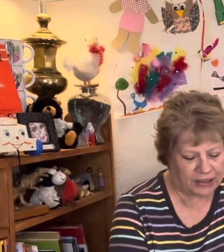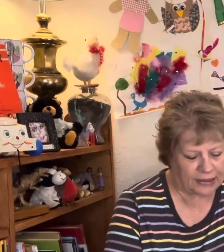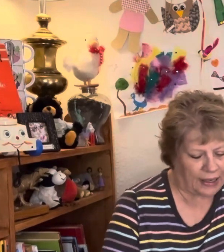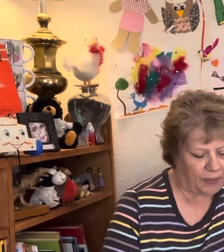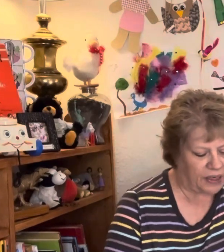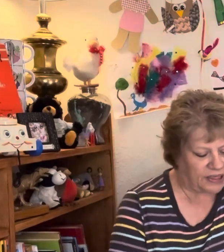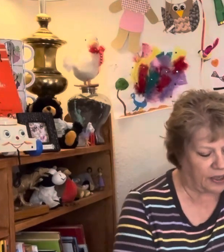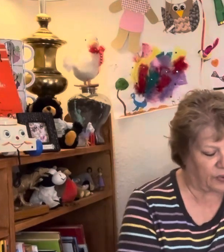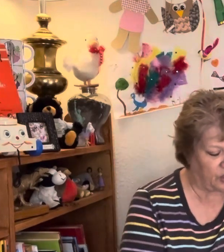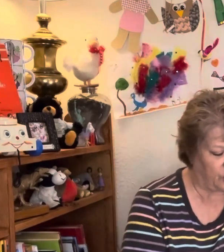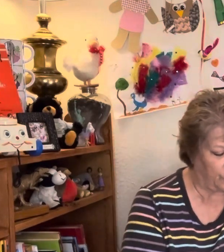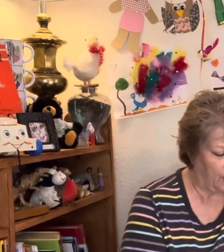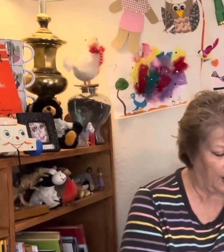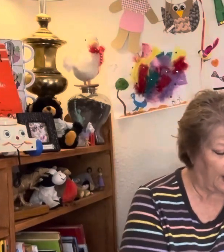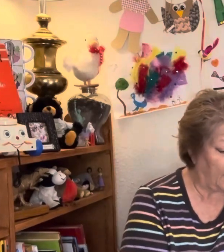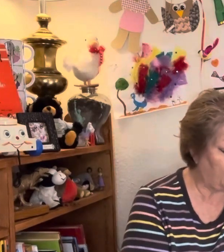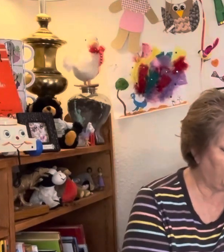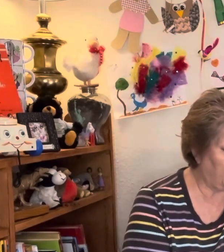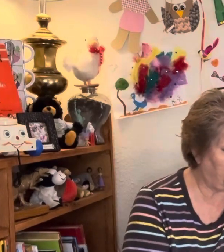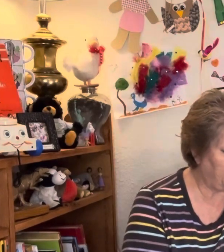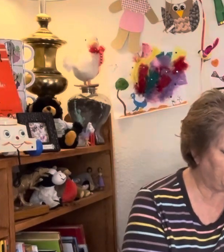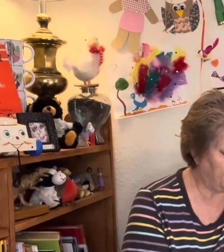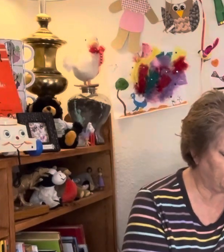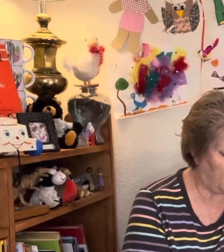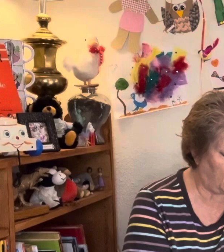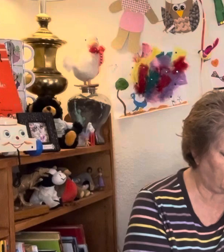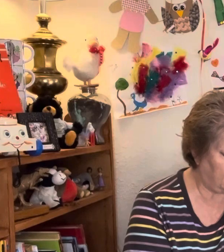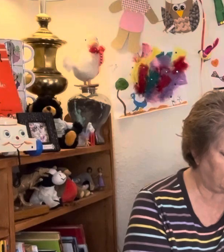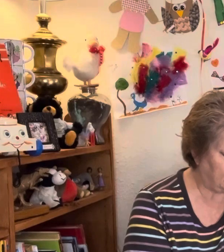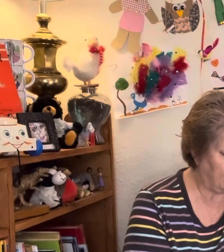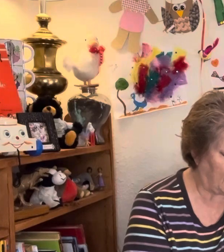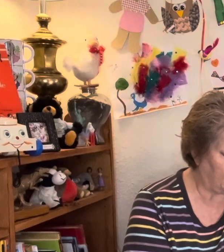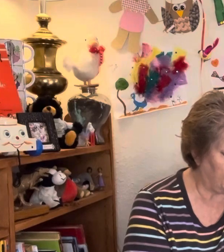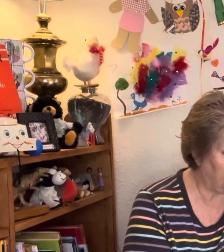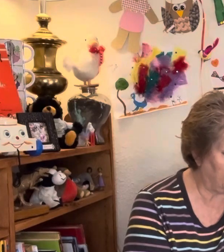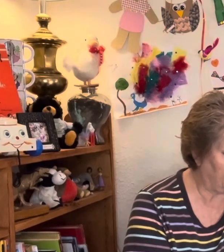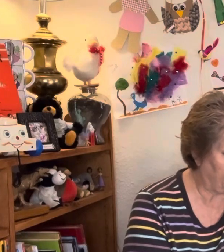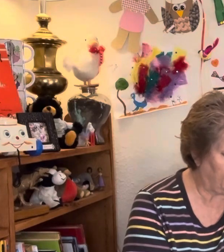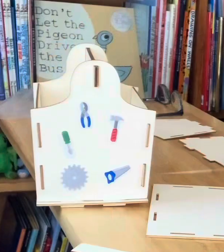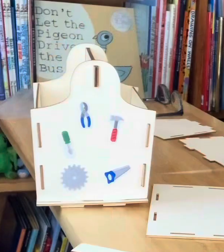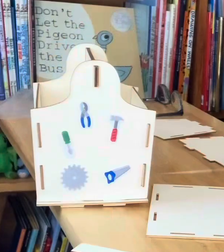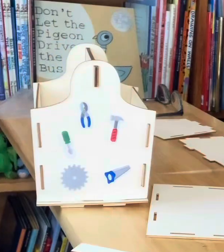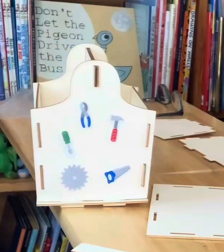piece, and I'm going to take one too, and we're going to put stickers on together. BUSTER: Excellent. BARB: And